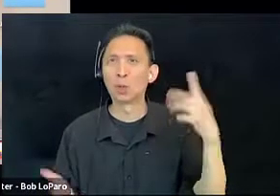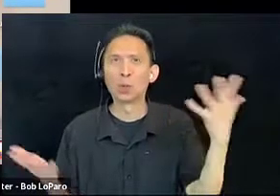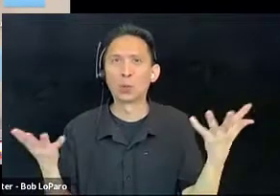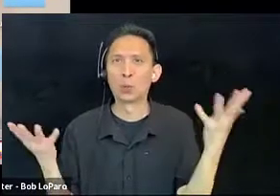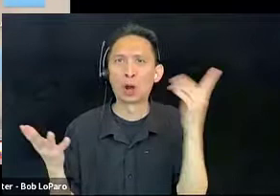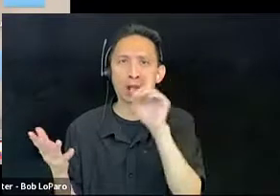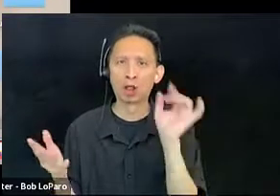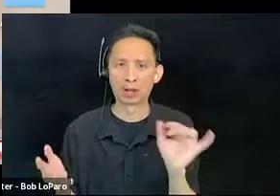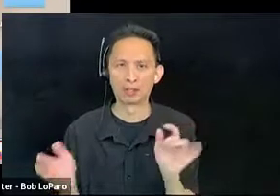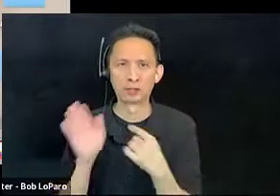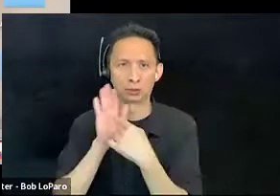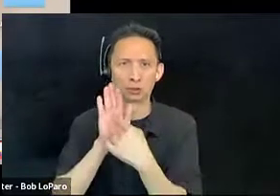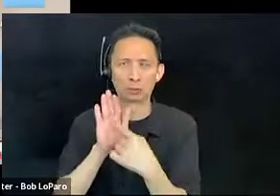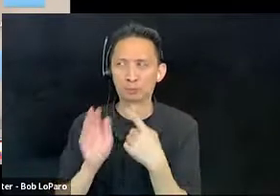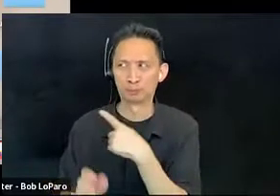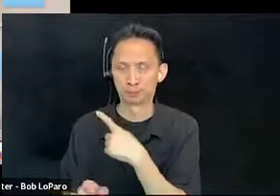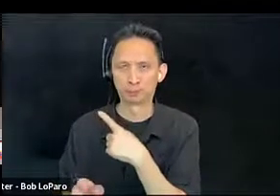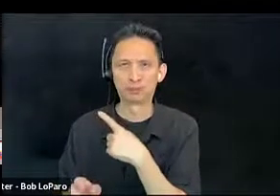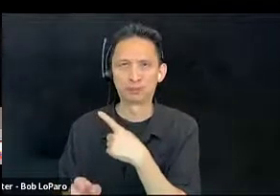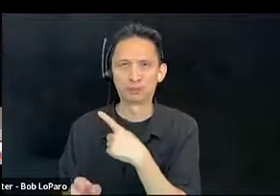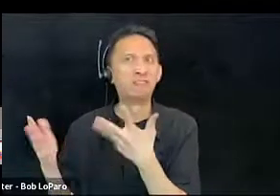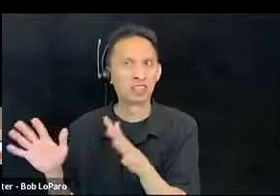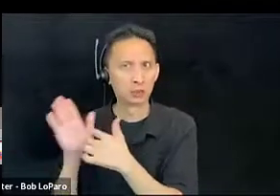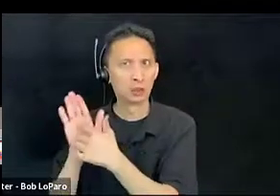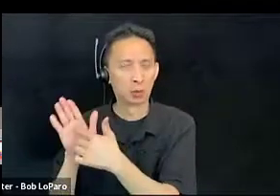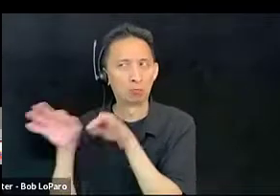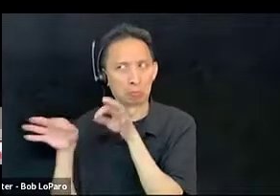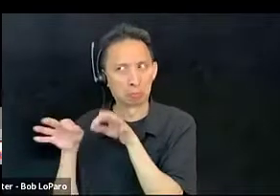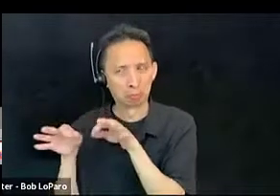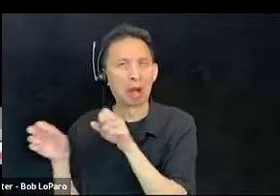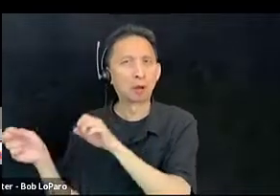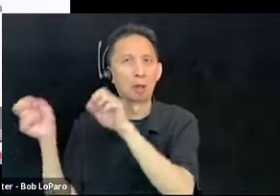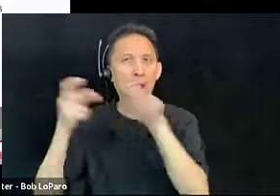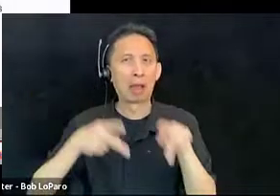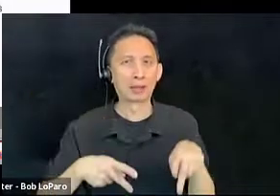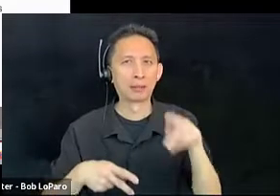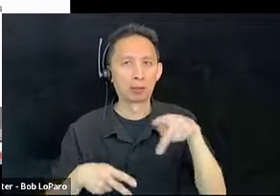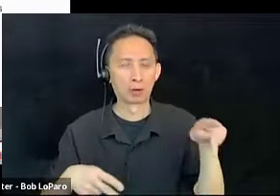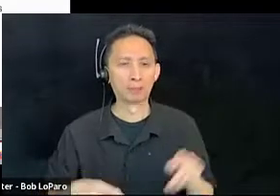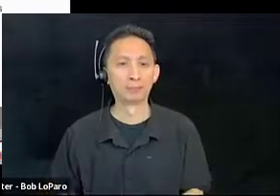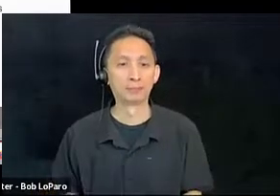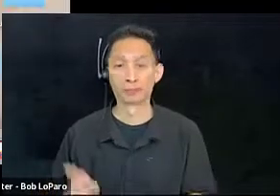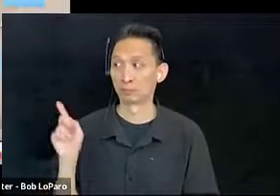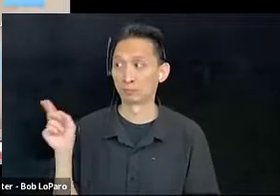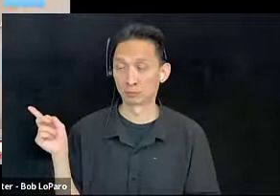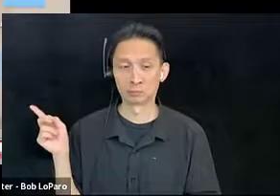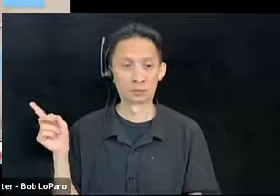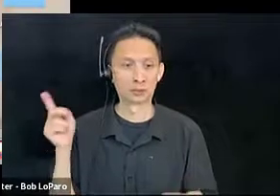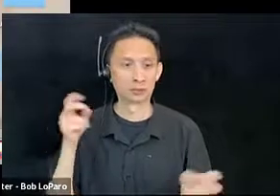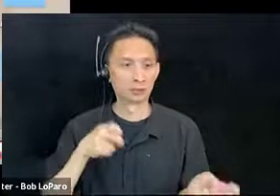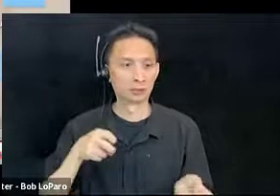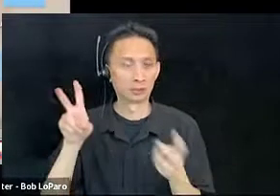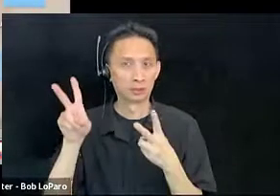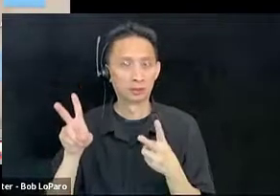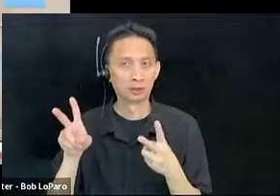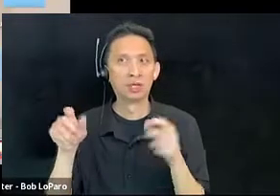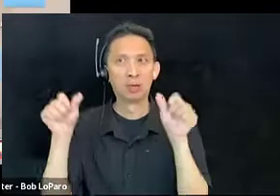Okay. This is not posted on the internet yet. I think, I dunno. We're trying to just figure out where to post it.